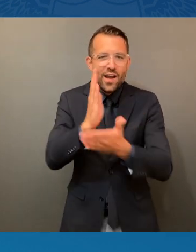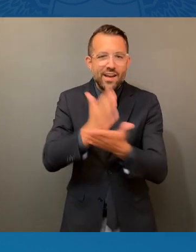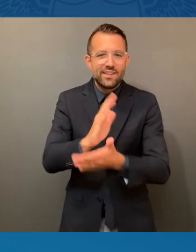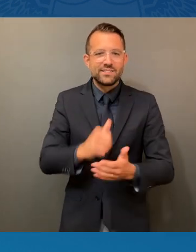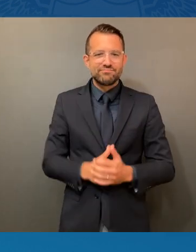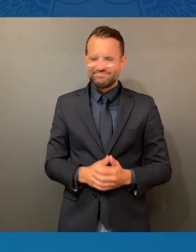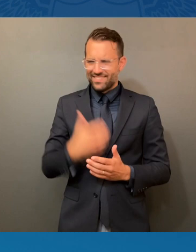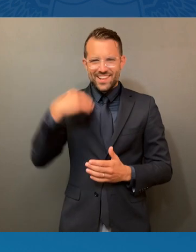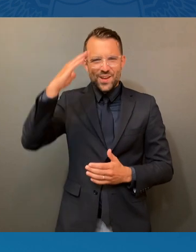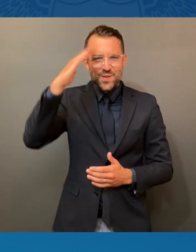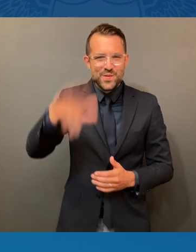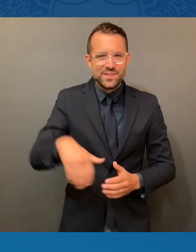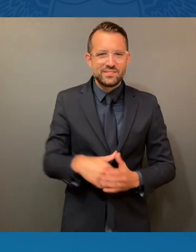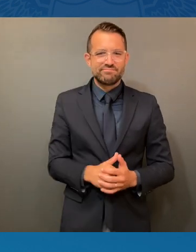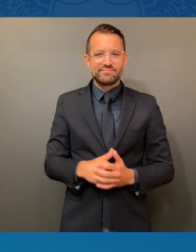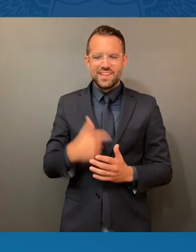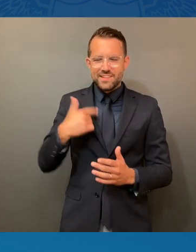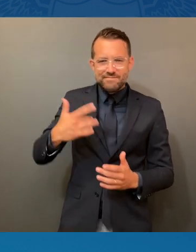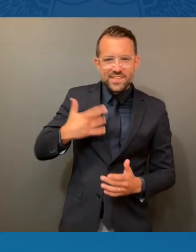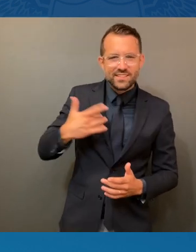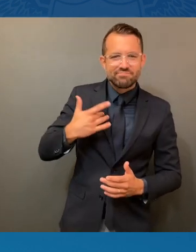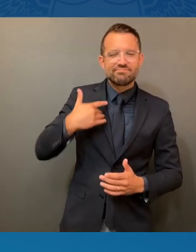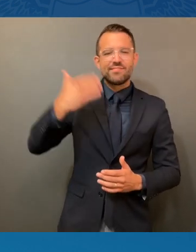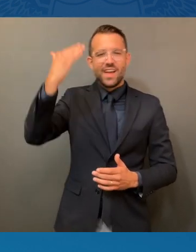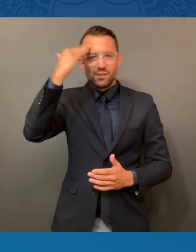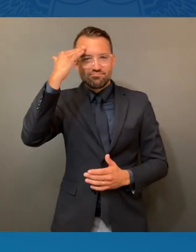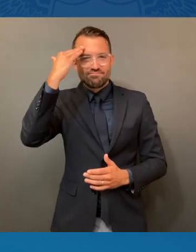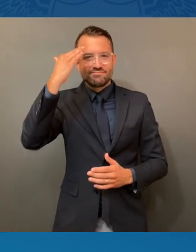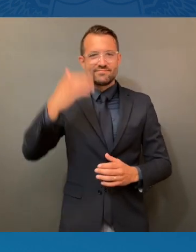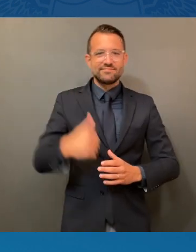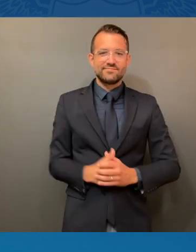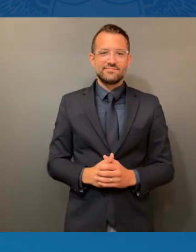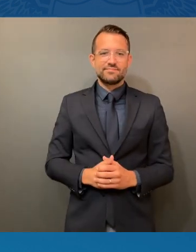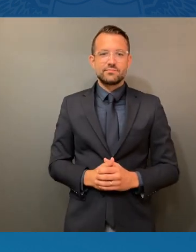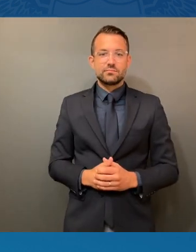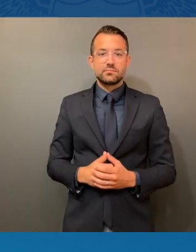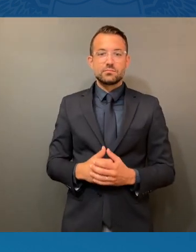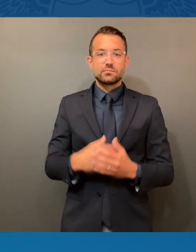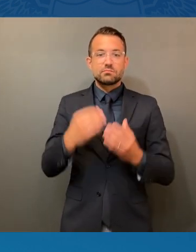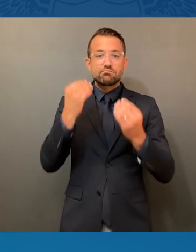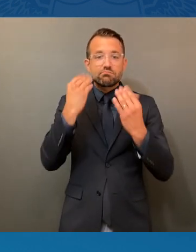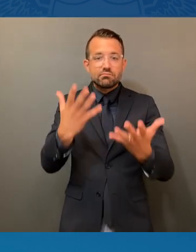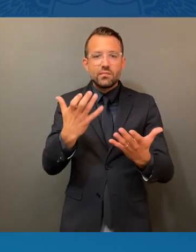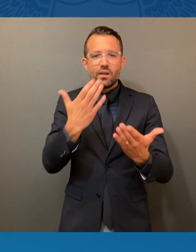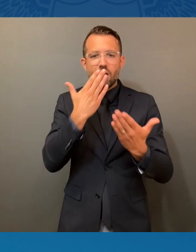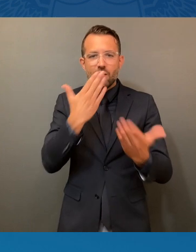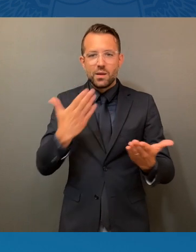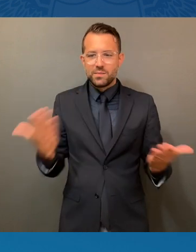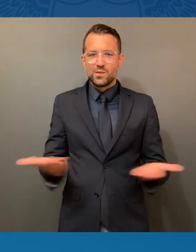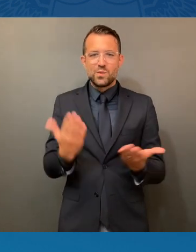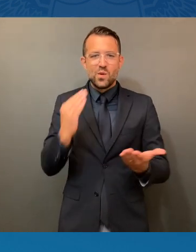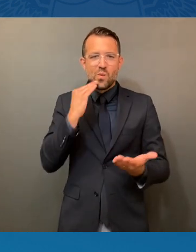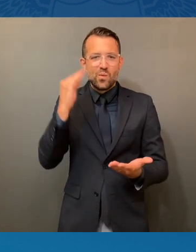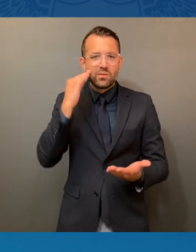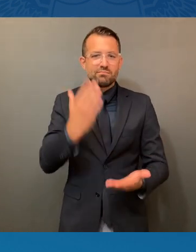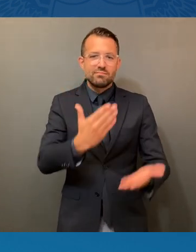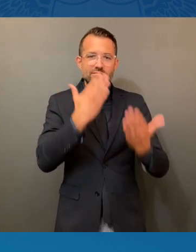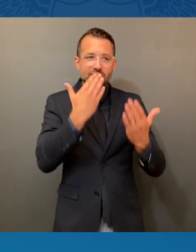So it is so good to be home. I want to thank everyone who made this day possible. I'm going to talk in a minute about our mayor.